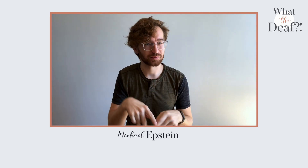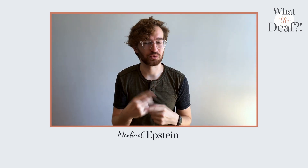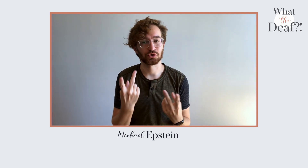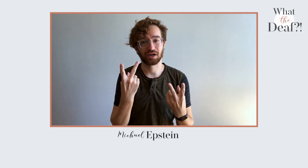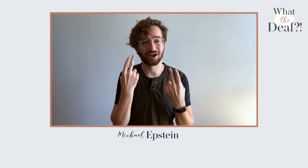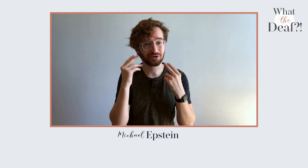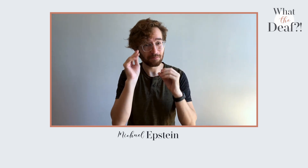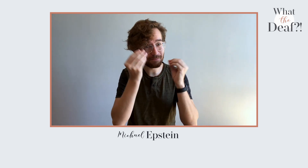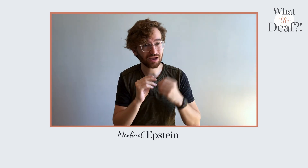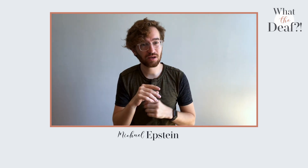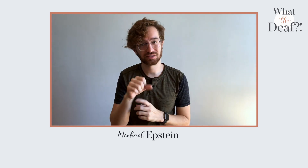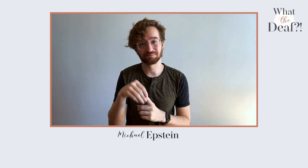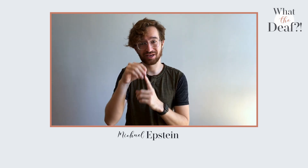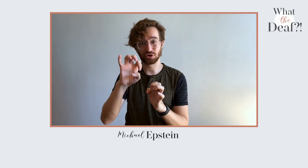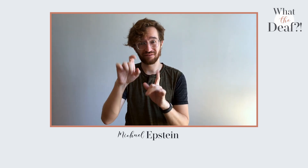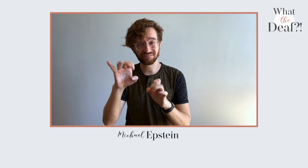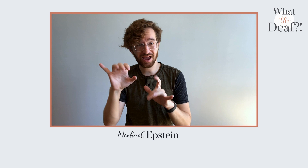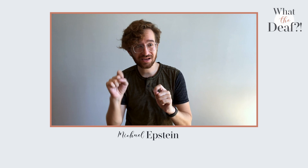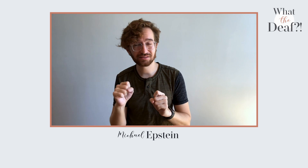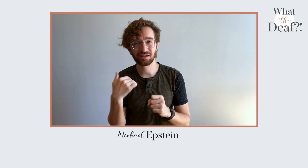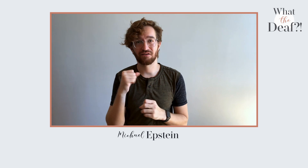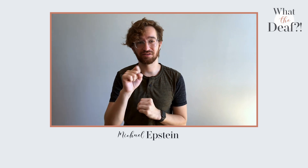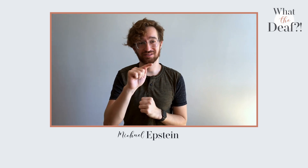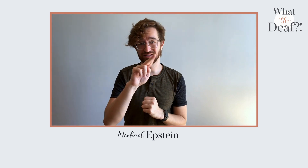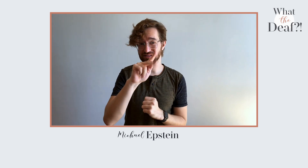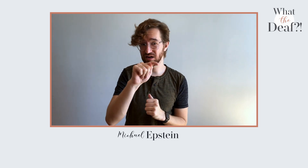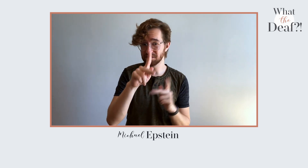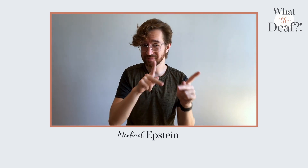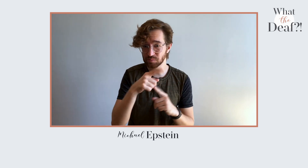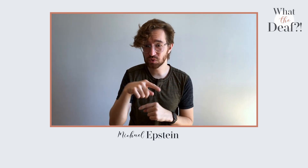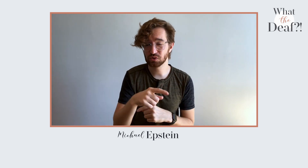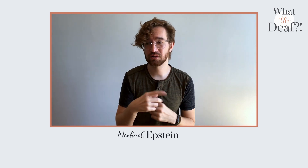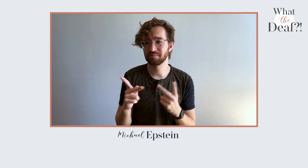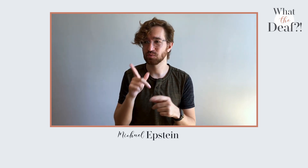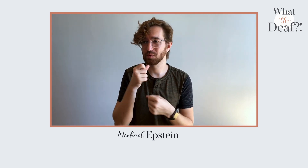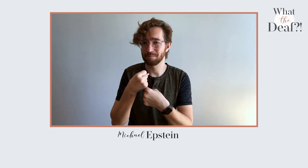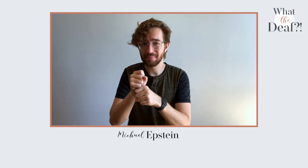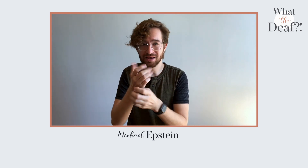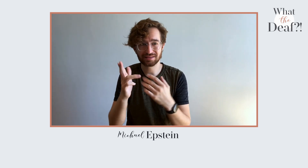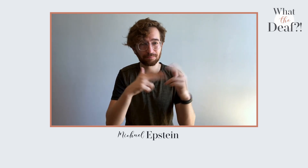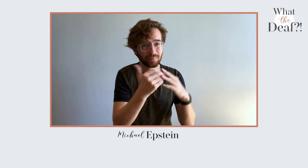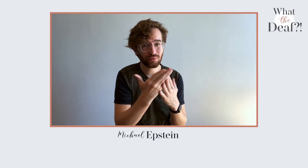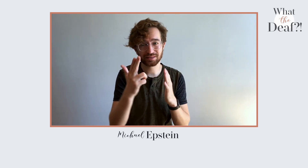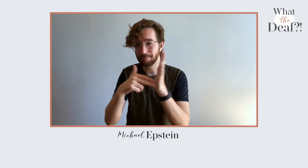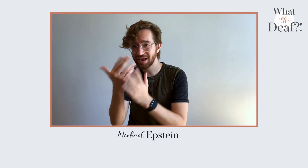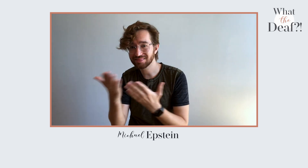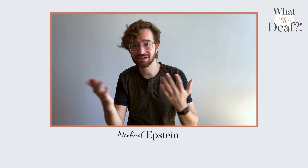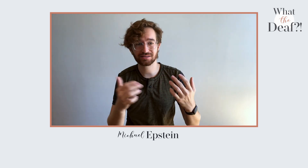like hair, makeup, special effects, stunt people, those who build or paint props on set